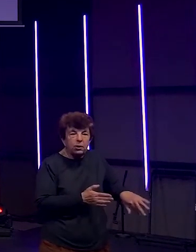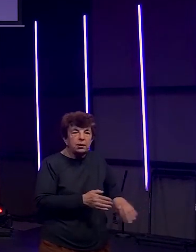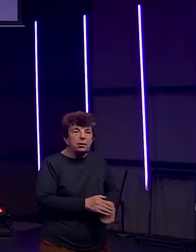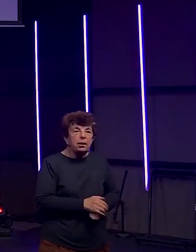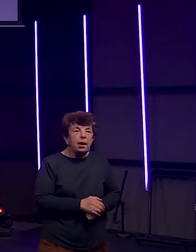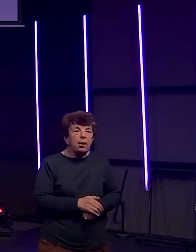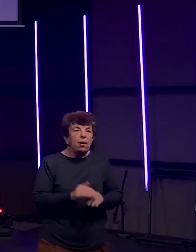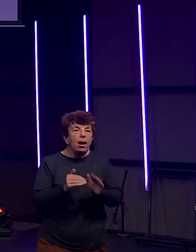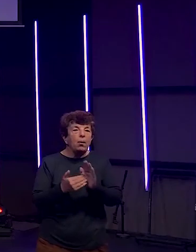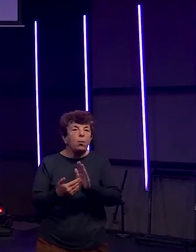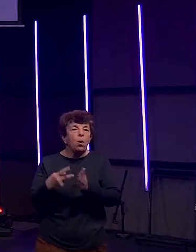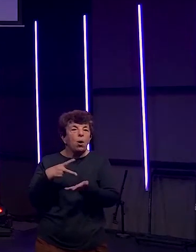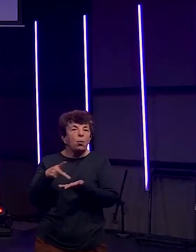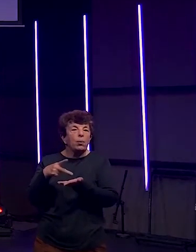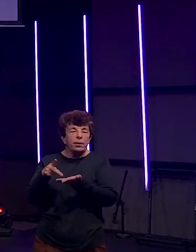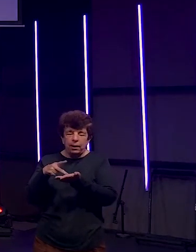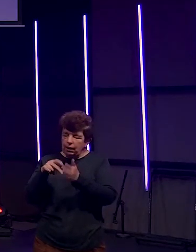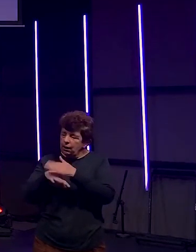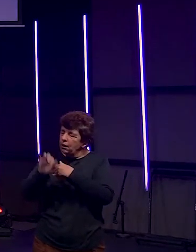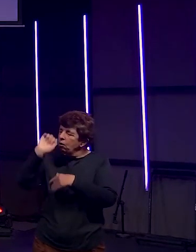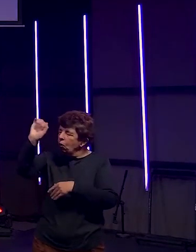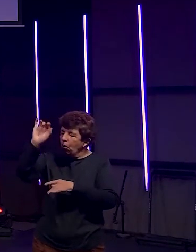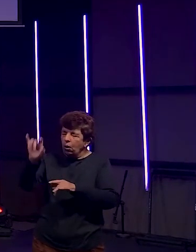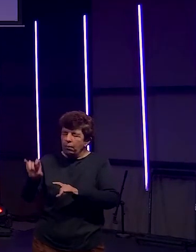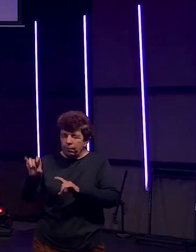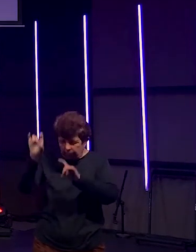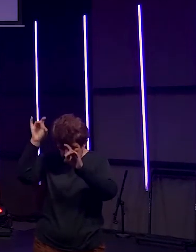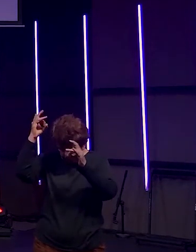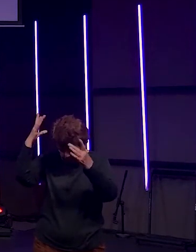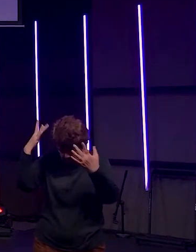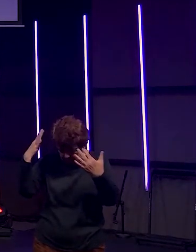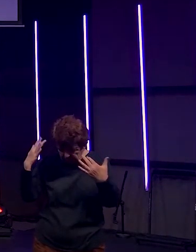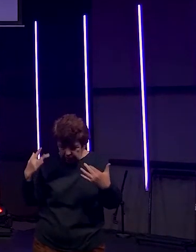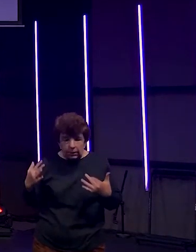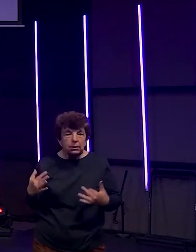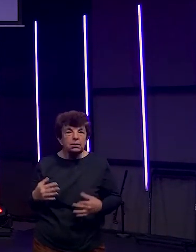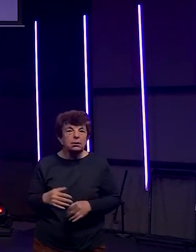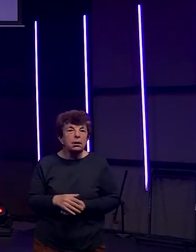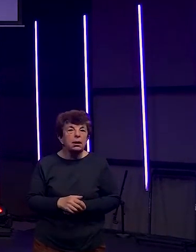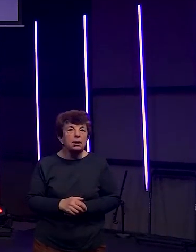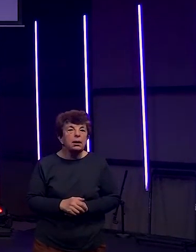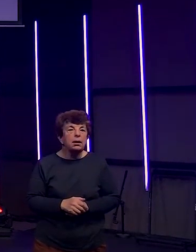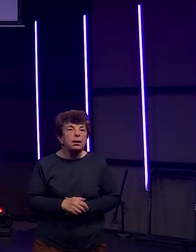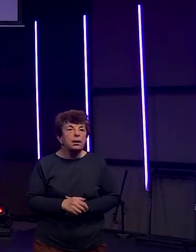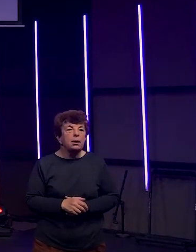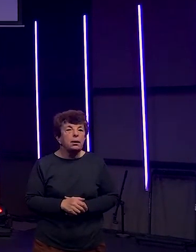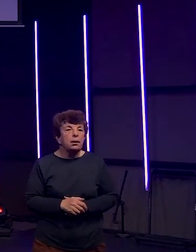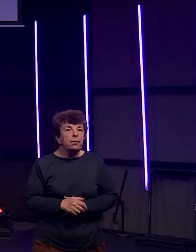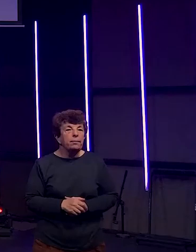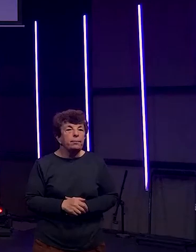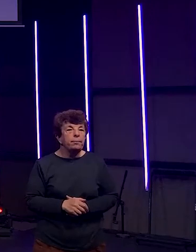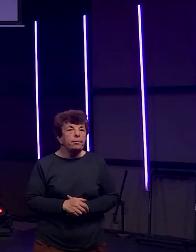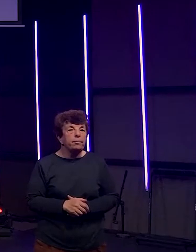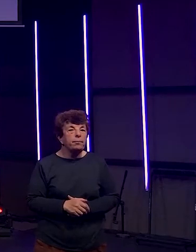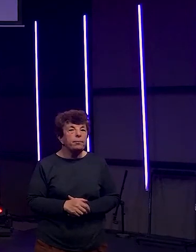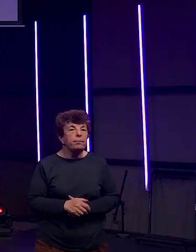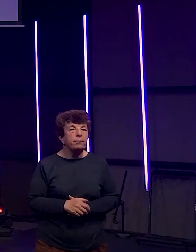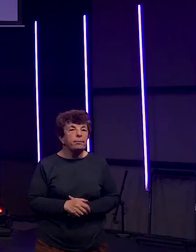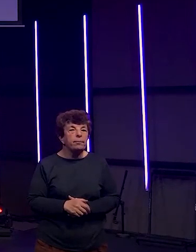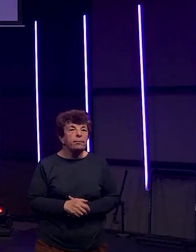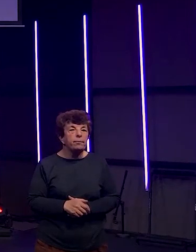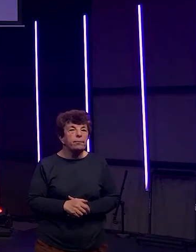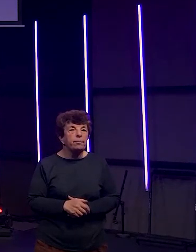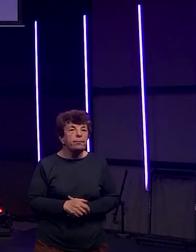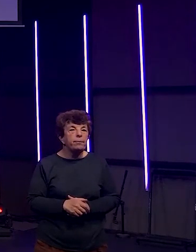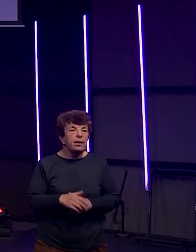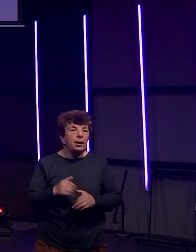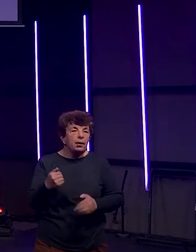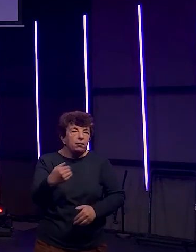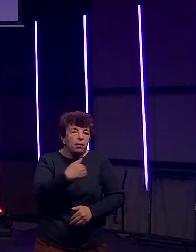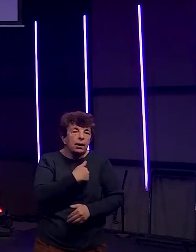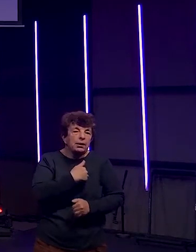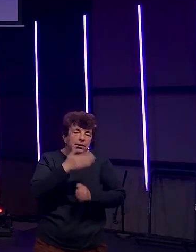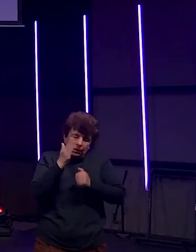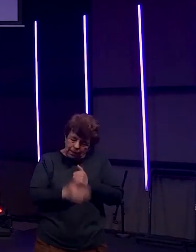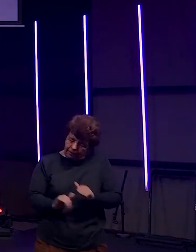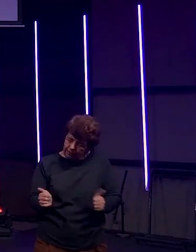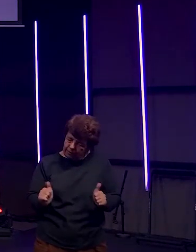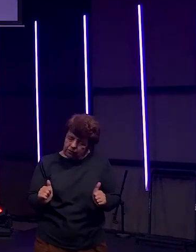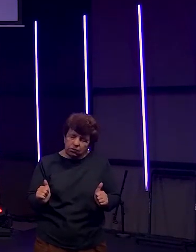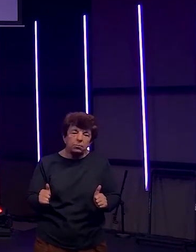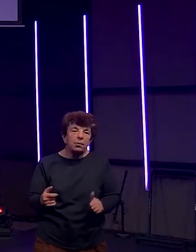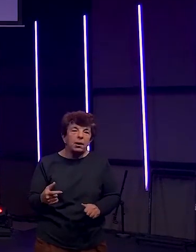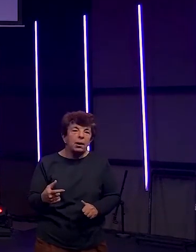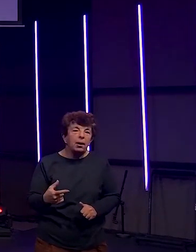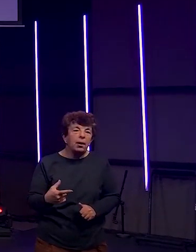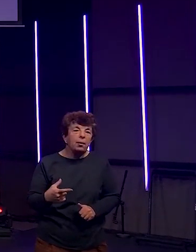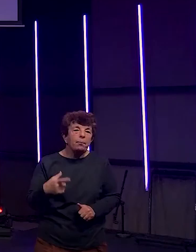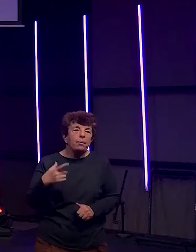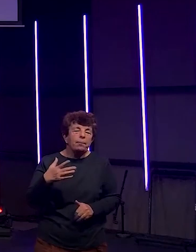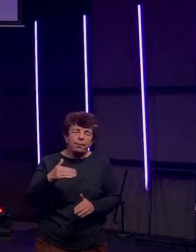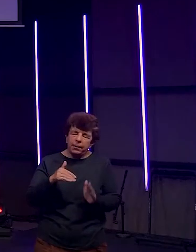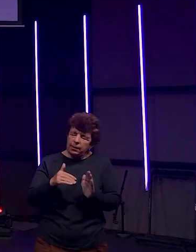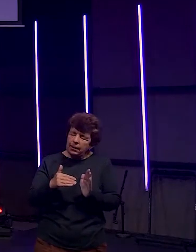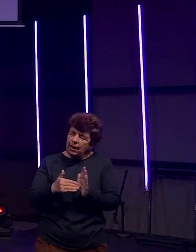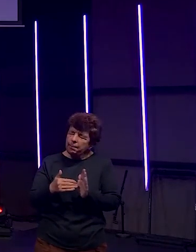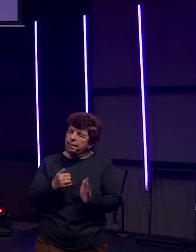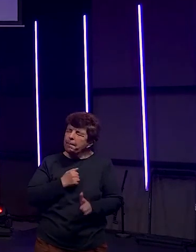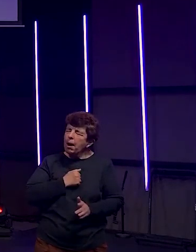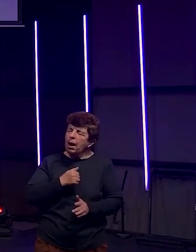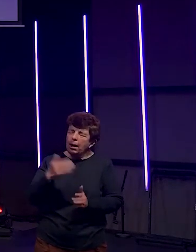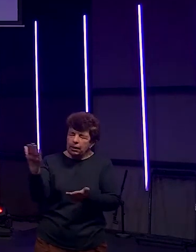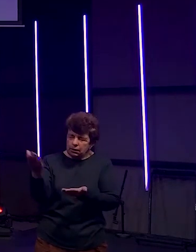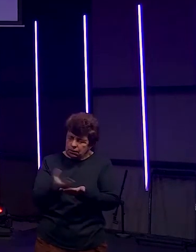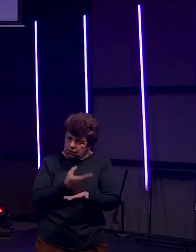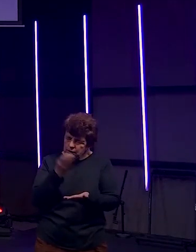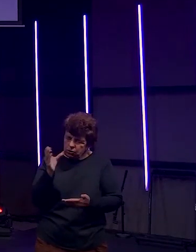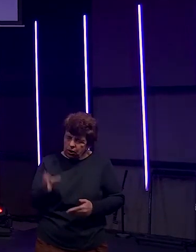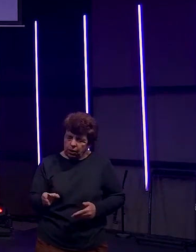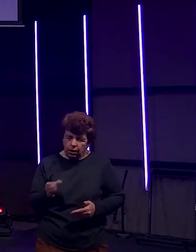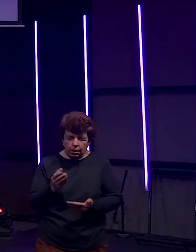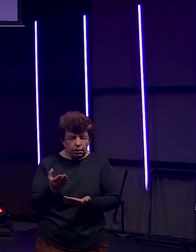Now I walk within your favor Grace unending my salvation